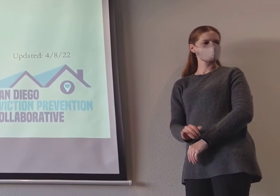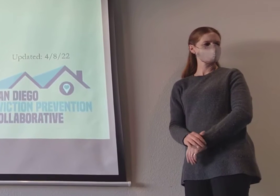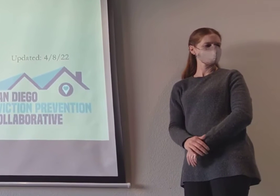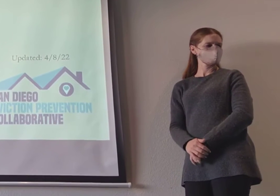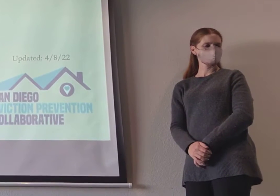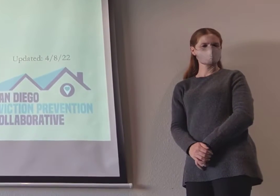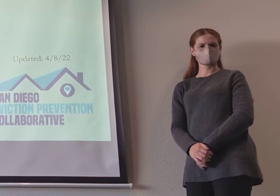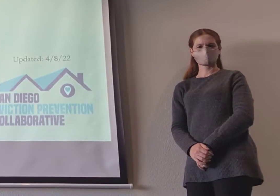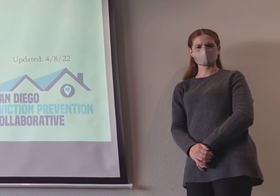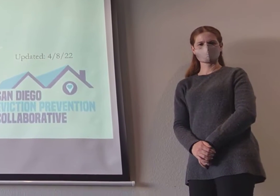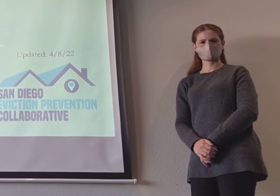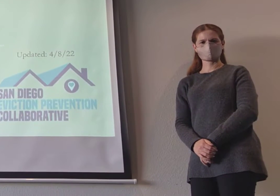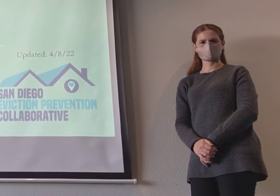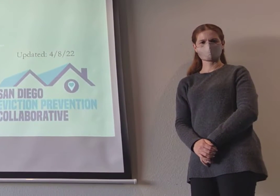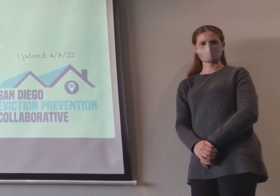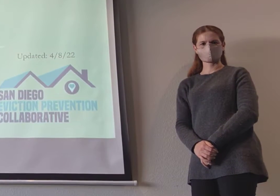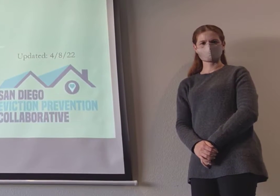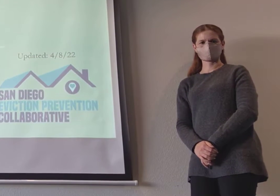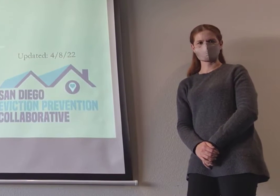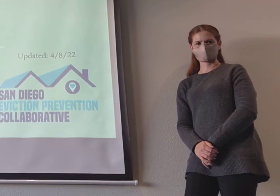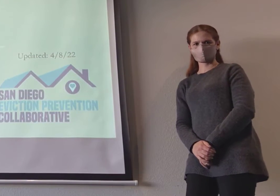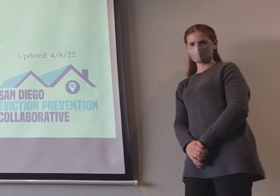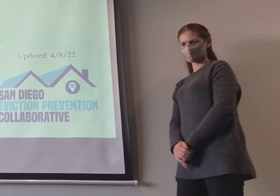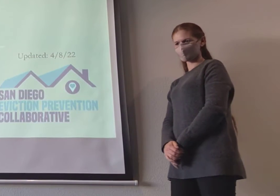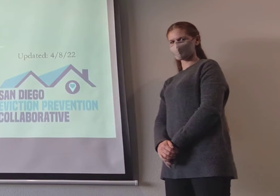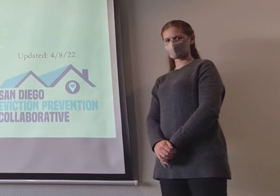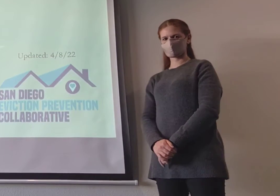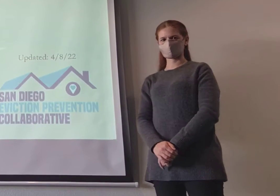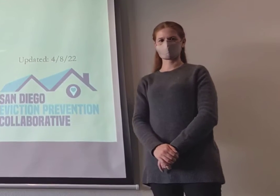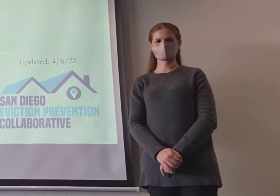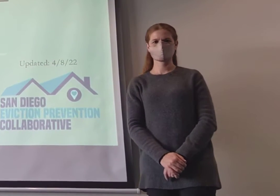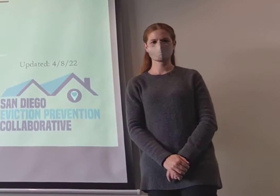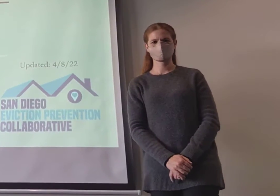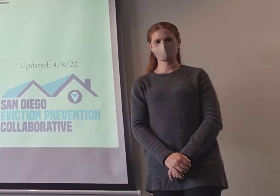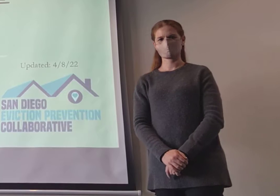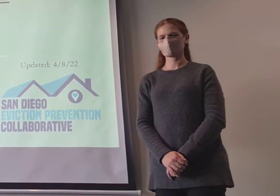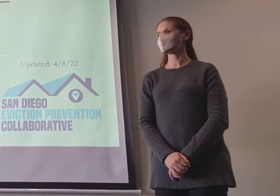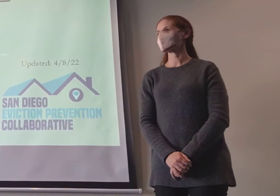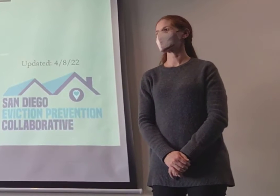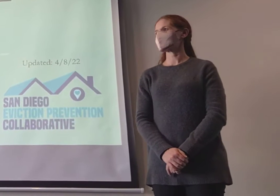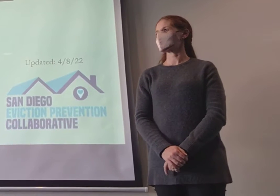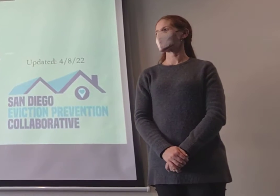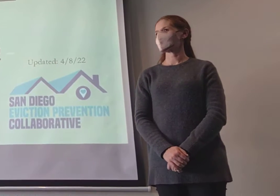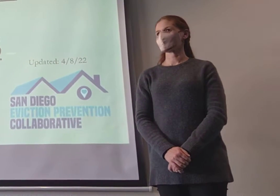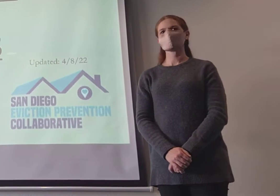Hello everyone.